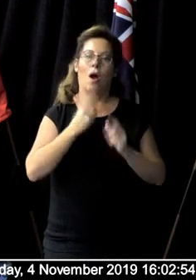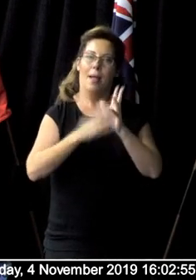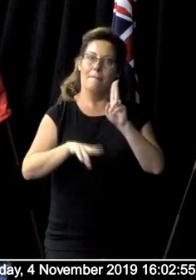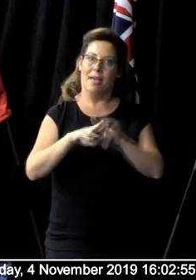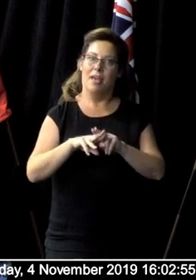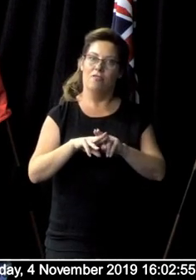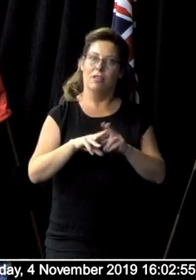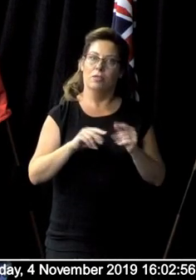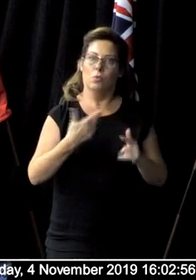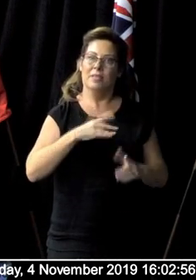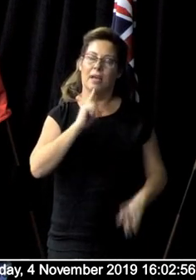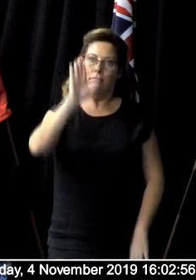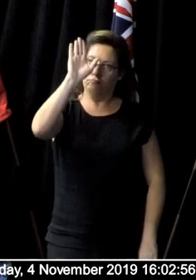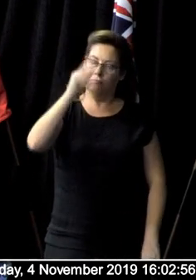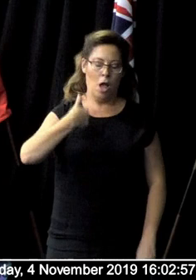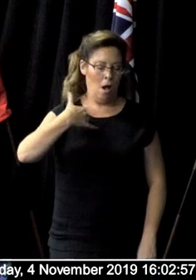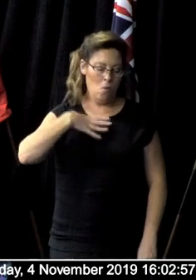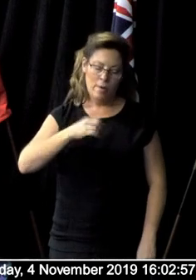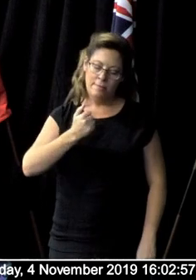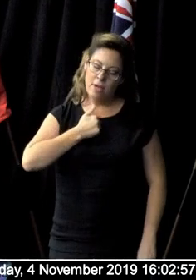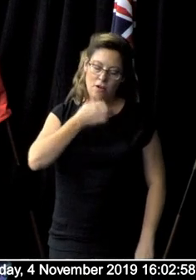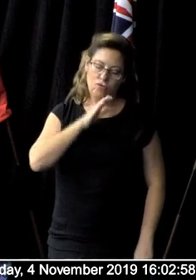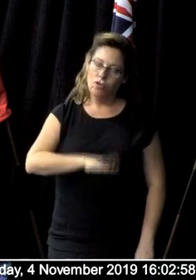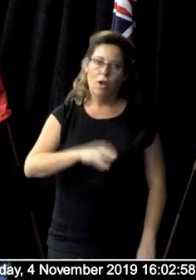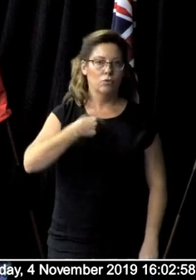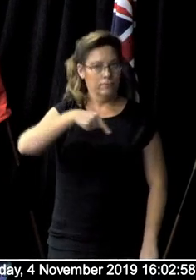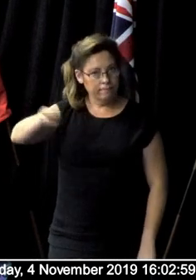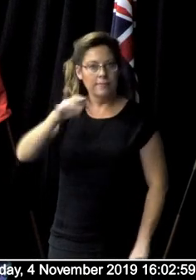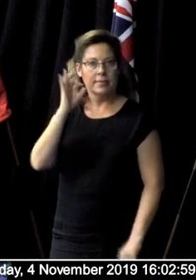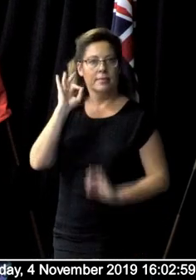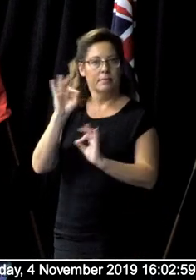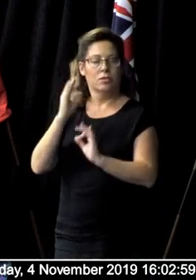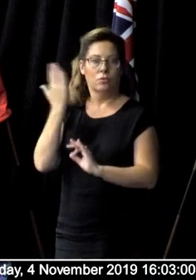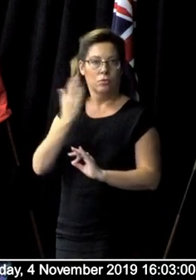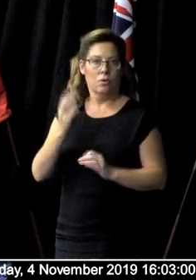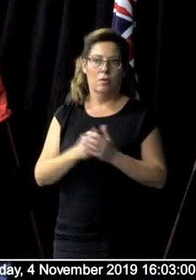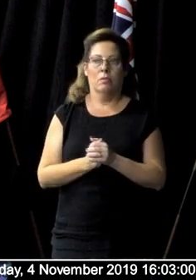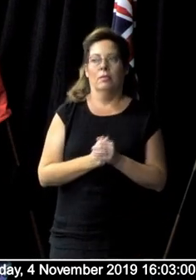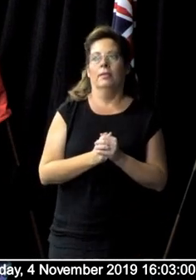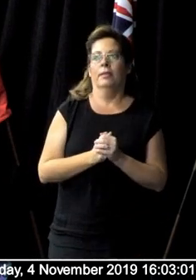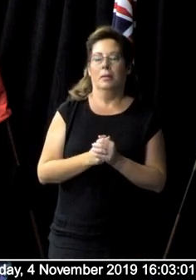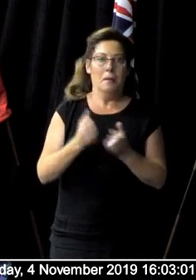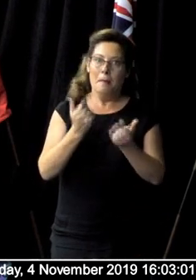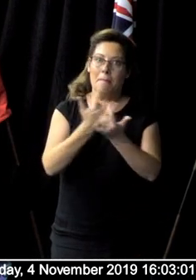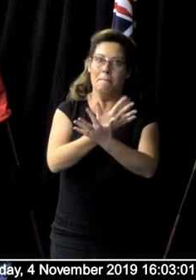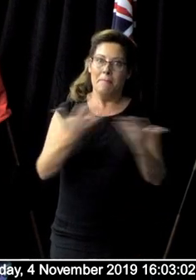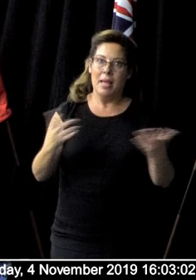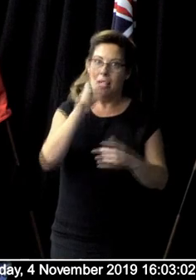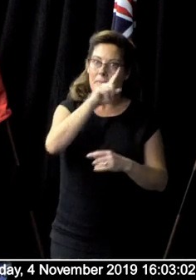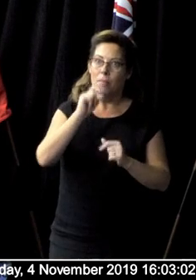I’ve had many, many friends, people who come to us at CRU also find themselves in special schools.